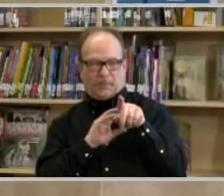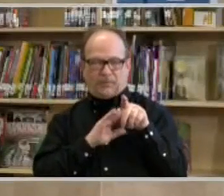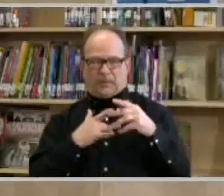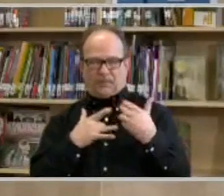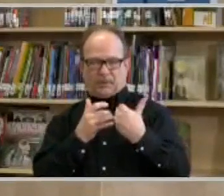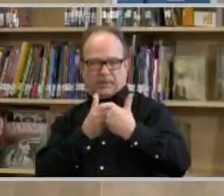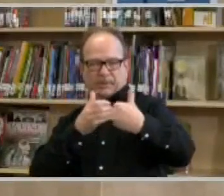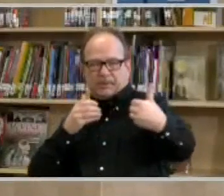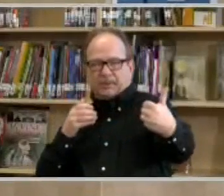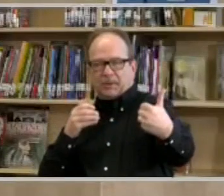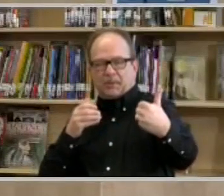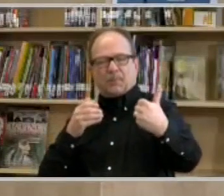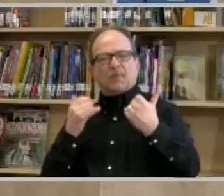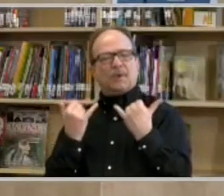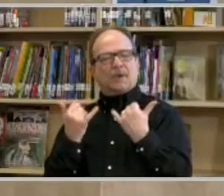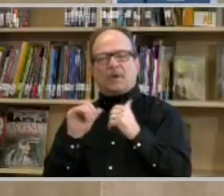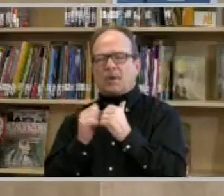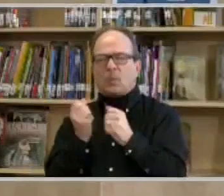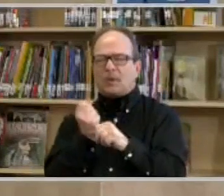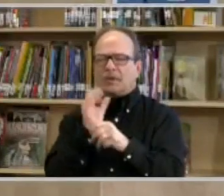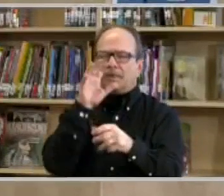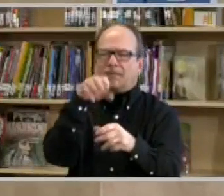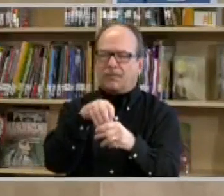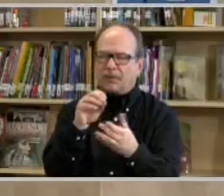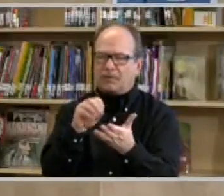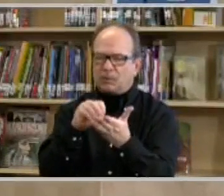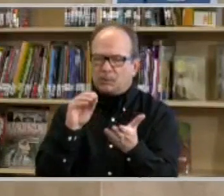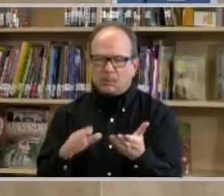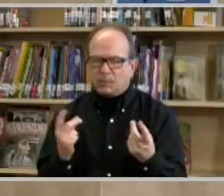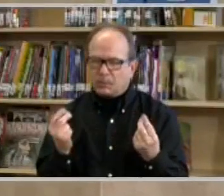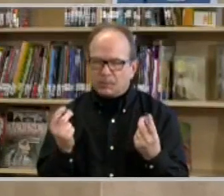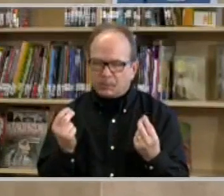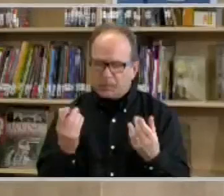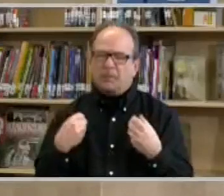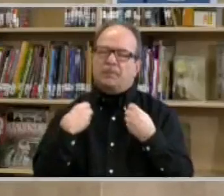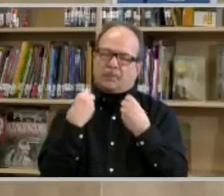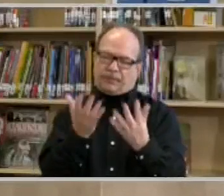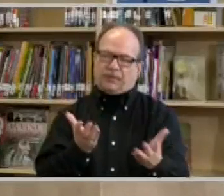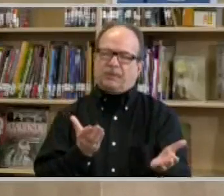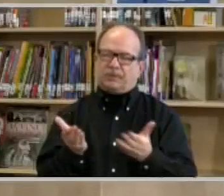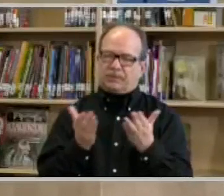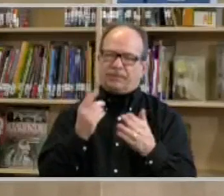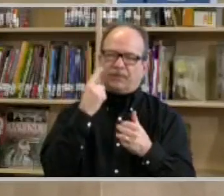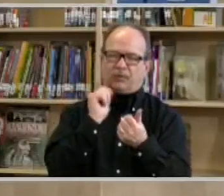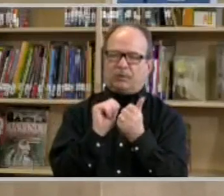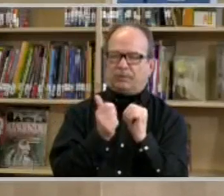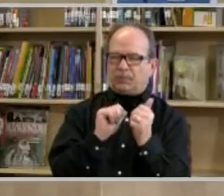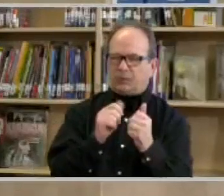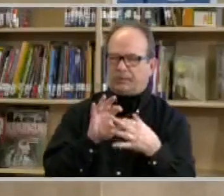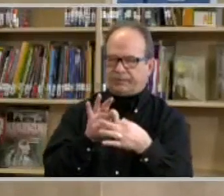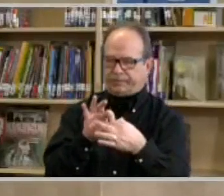YOU KNOW RATHER THAN HELPING YOU DO YOUR BEST AS A STUDENT. SO I THINK THAT THOSE ARE VERY,